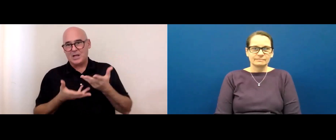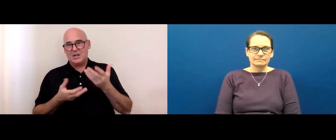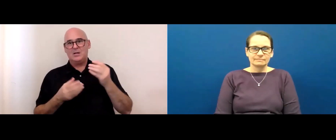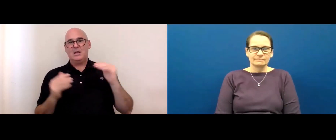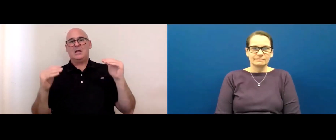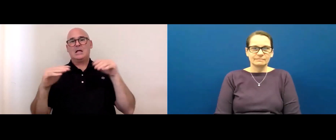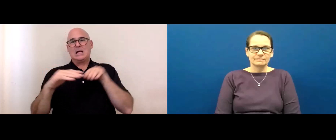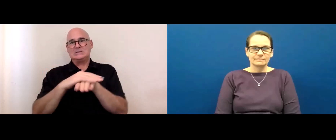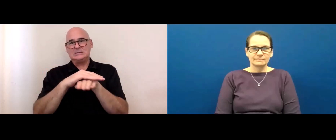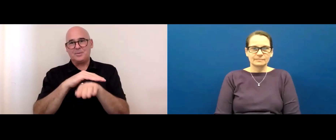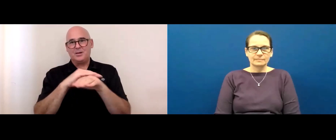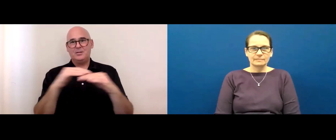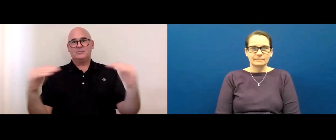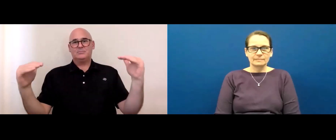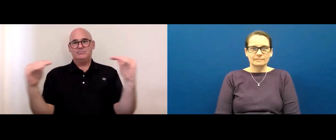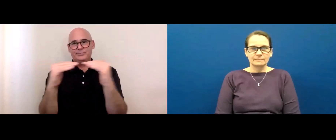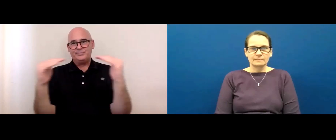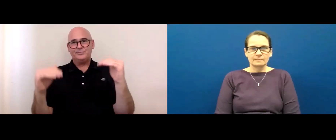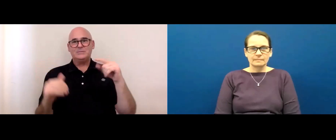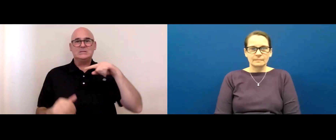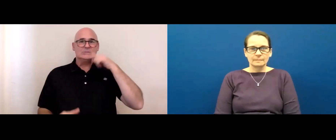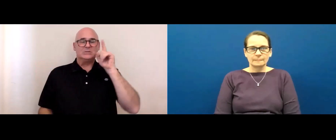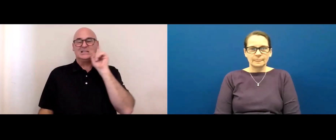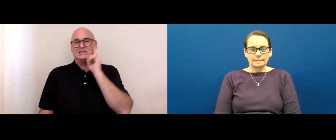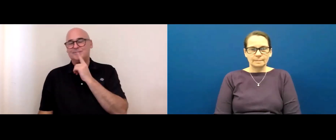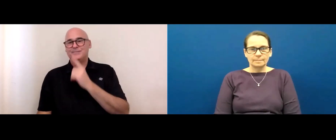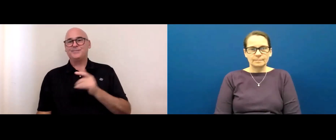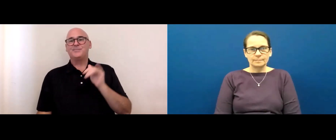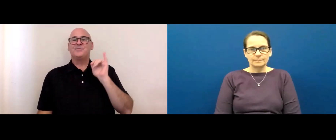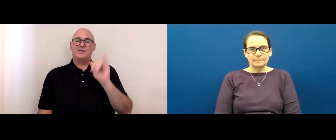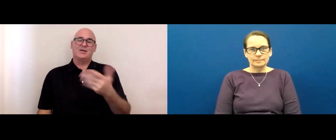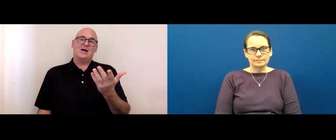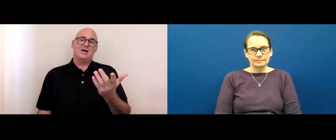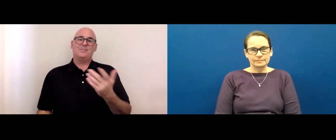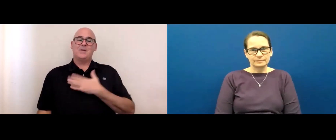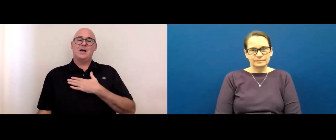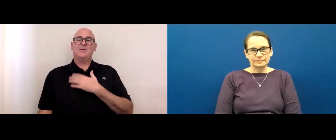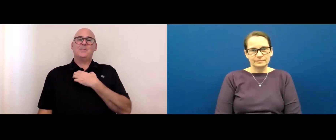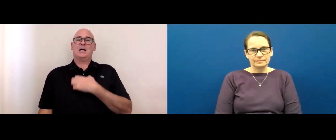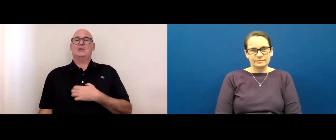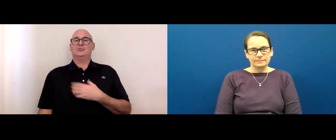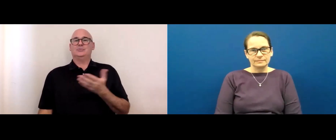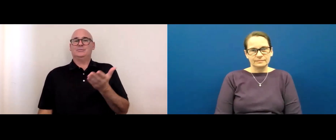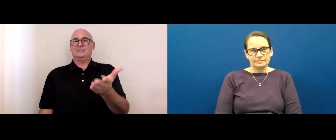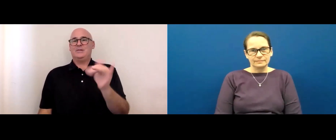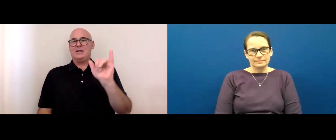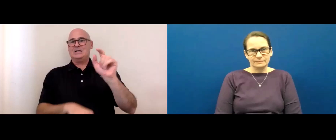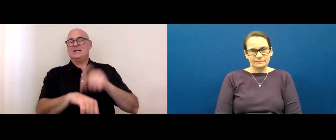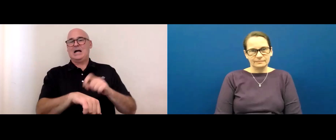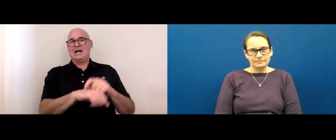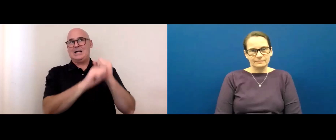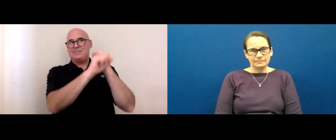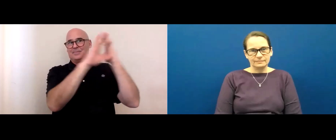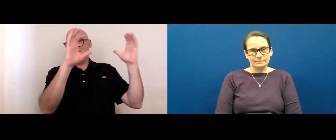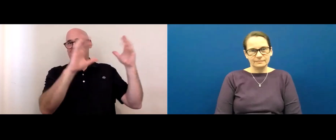and the services we need are provided and there is equal access and that is my passion that was